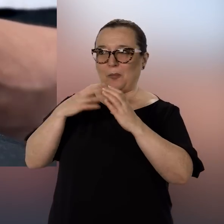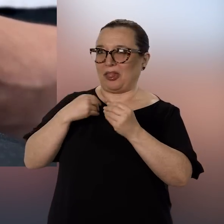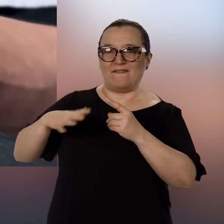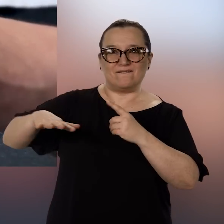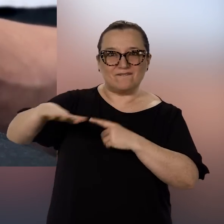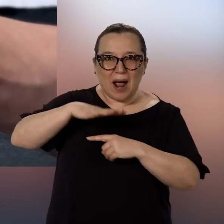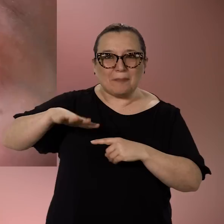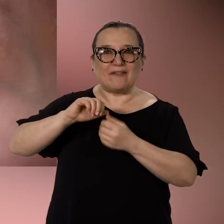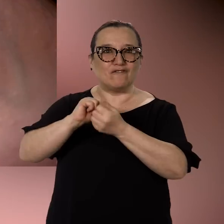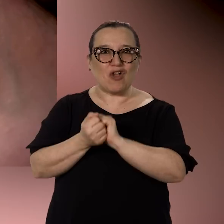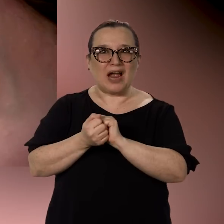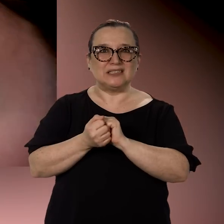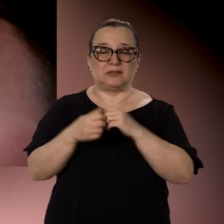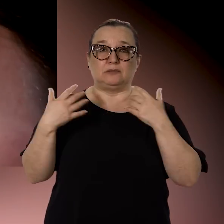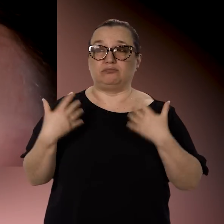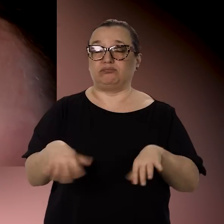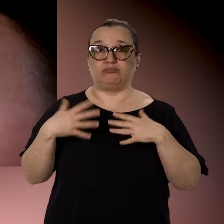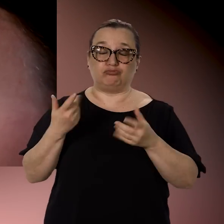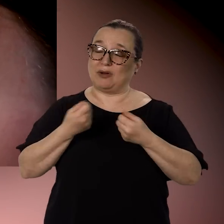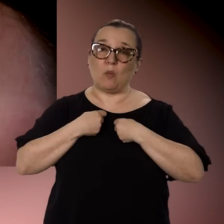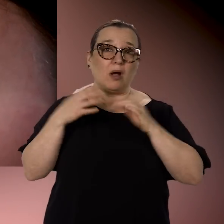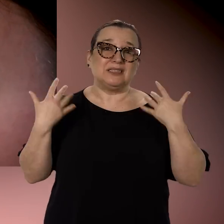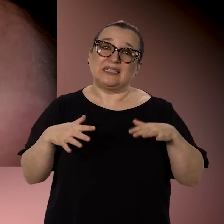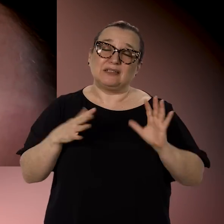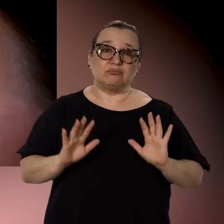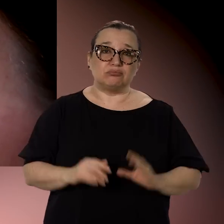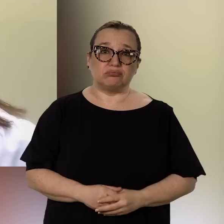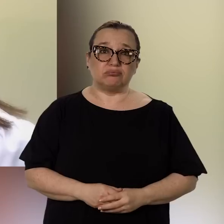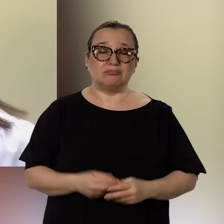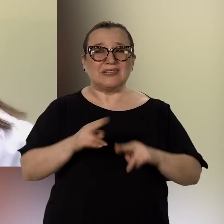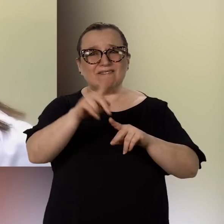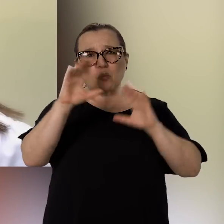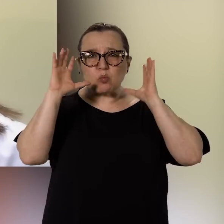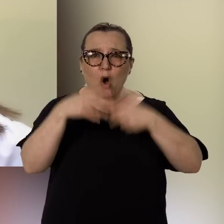being able to use the speech valve and develop the speech and being able to communicate